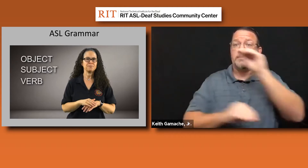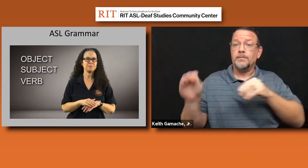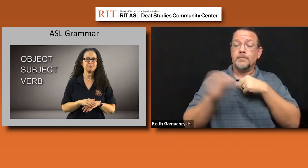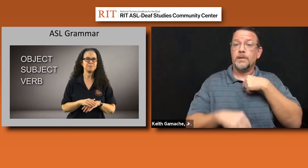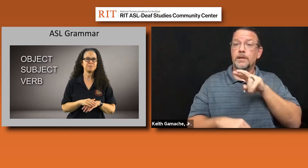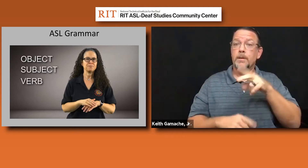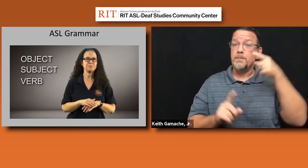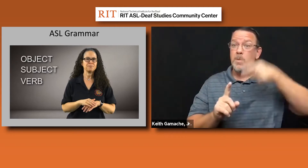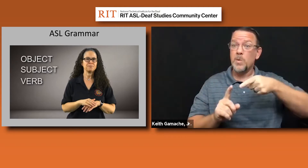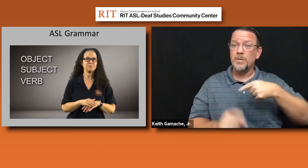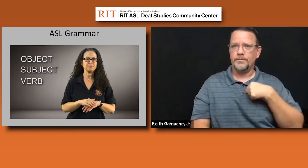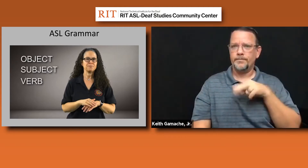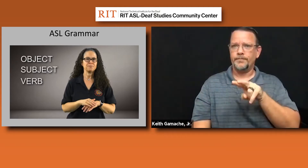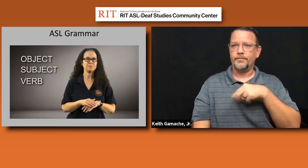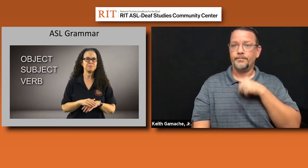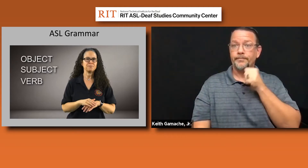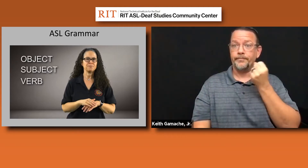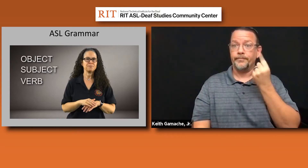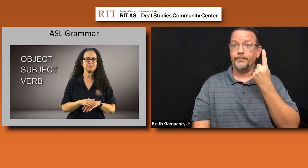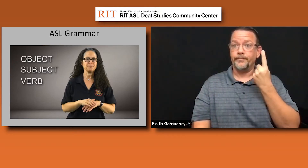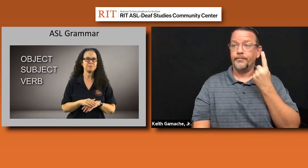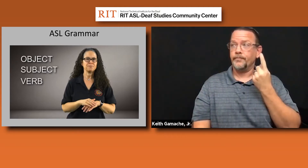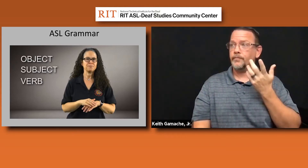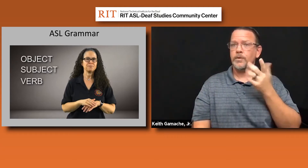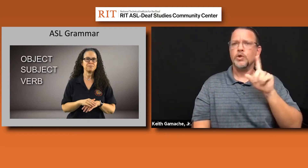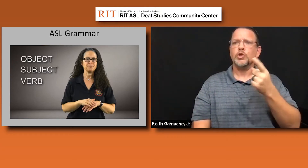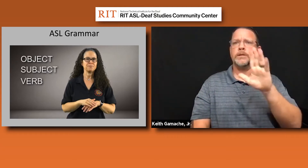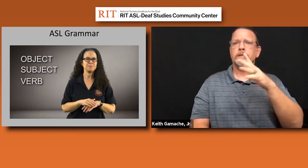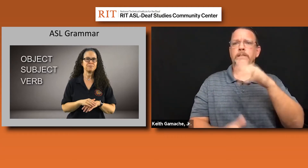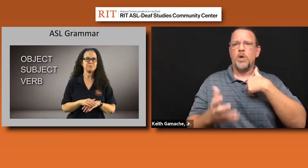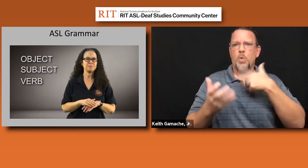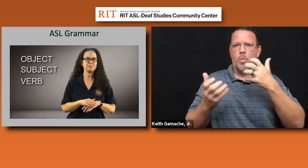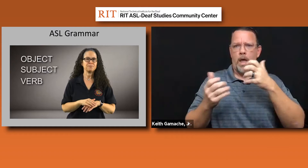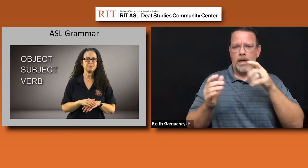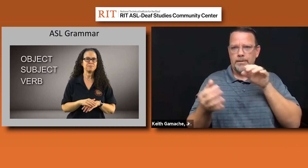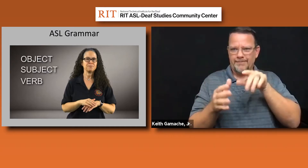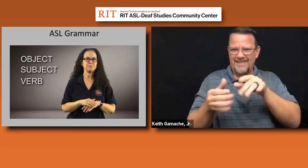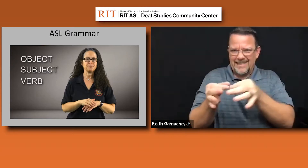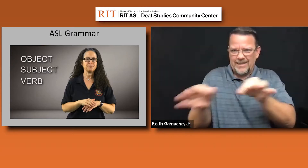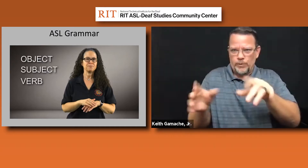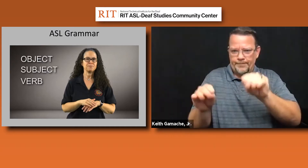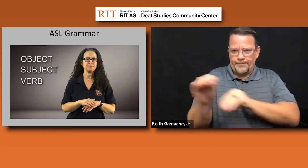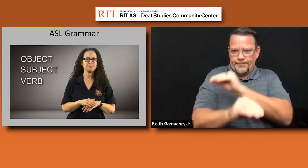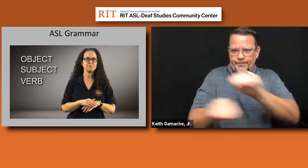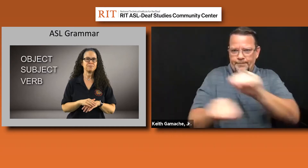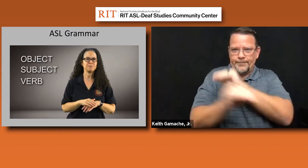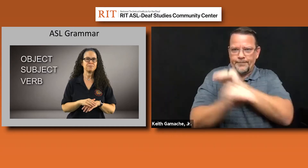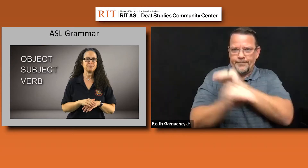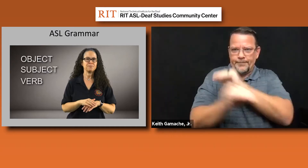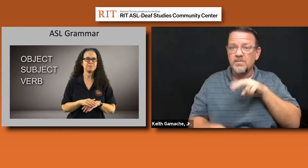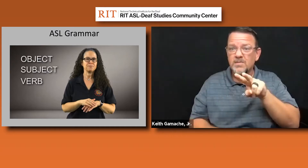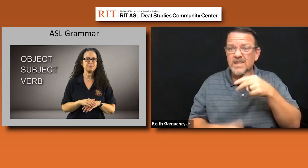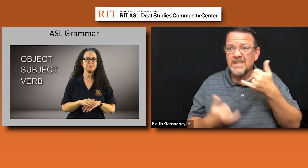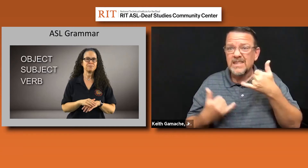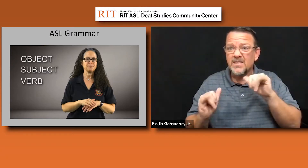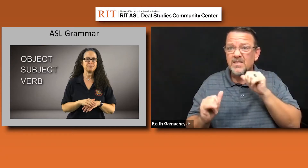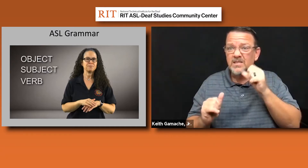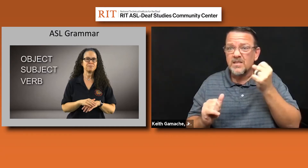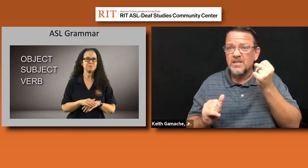maybe just to make a point, but what is the point? The point is comprehension, and so it needs to make sense to be comprehendible.